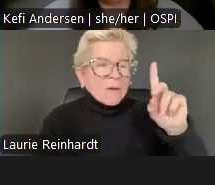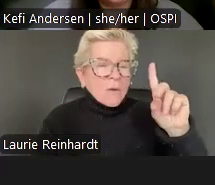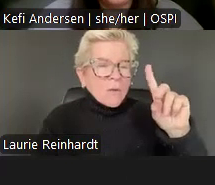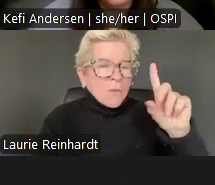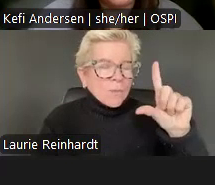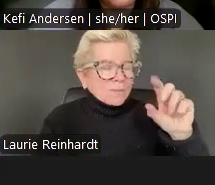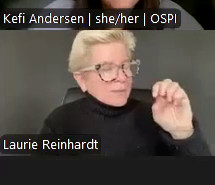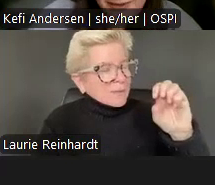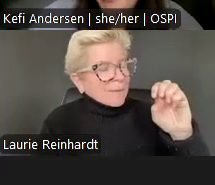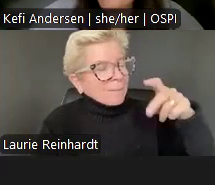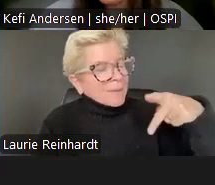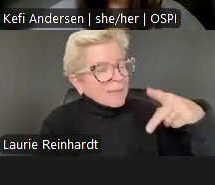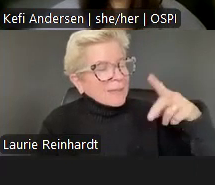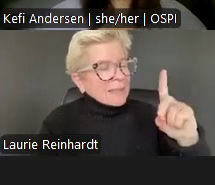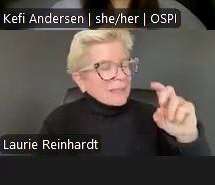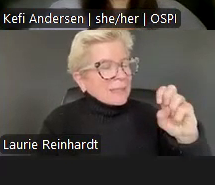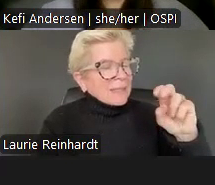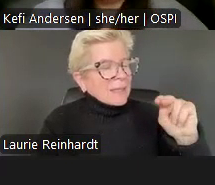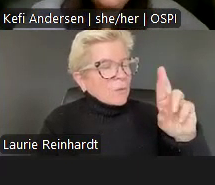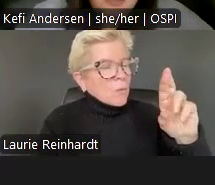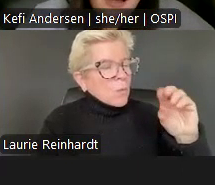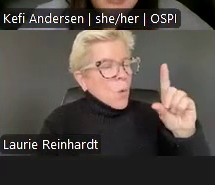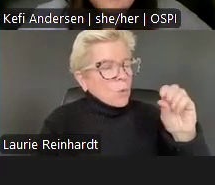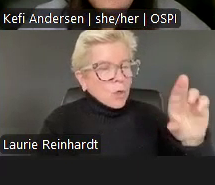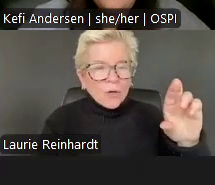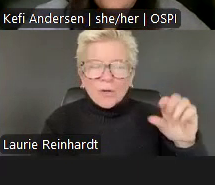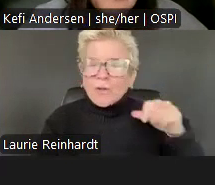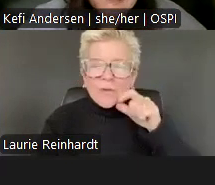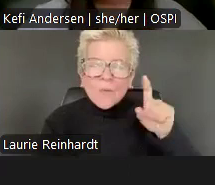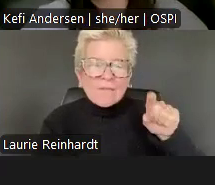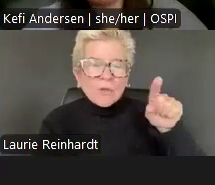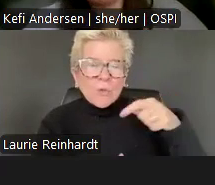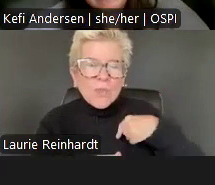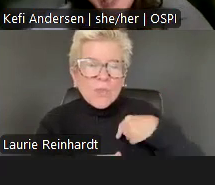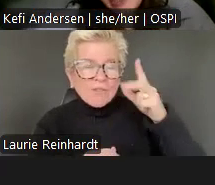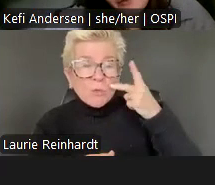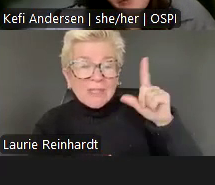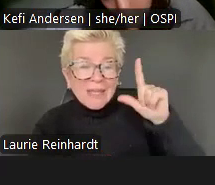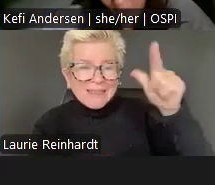you just take the survey. So the survey is going to prompt us to register for